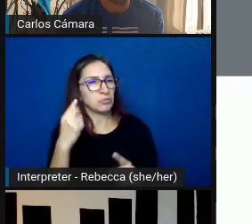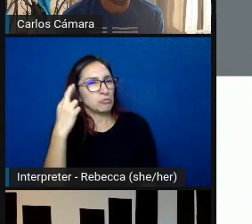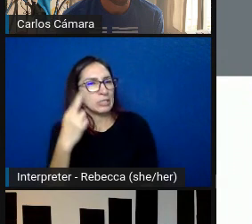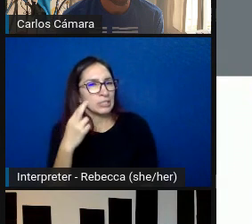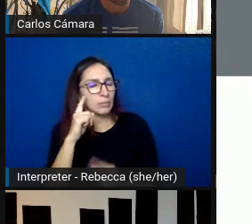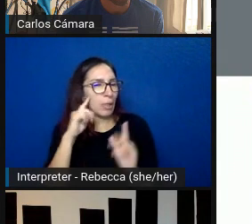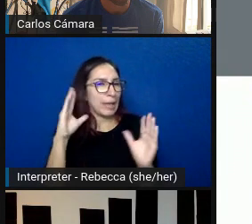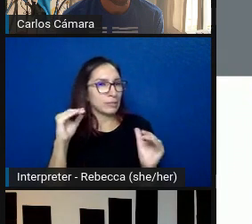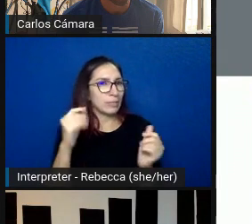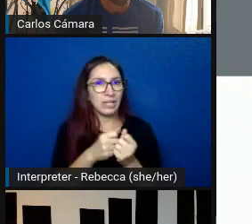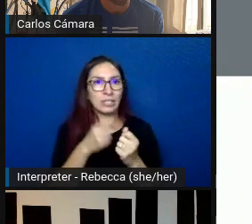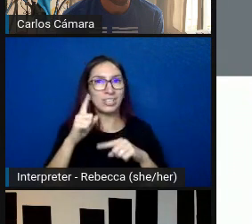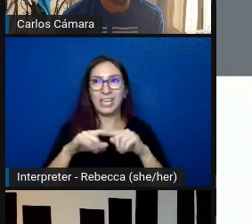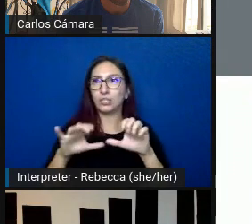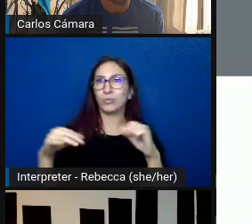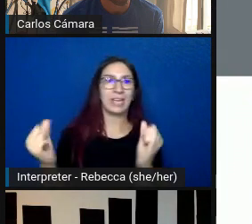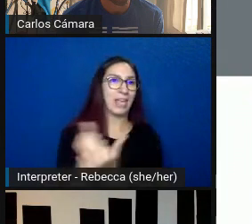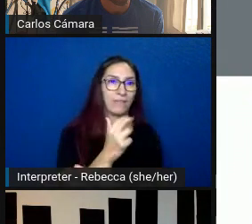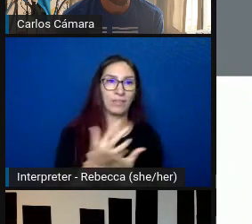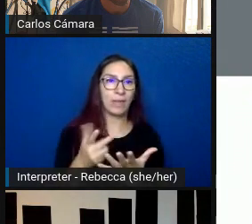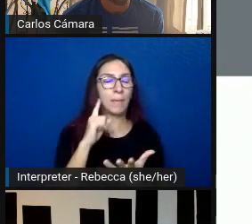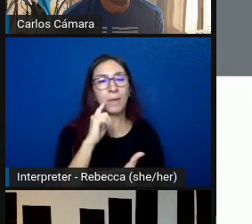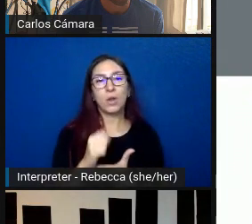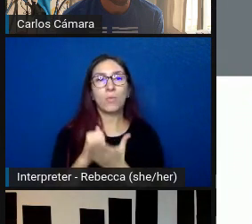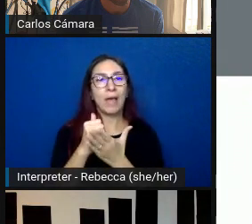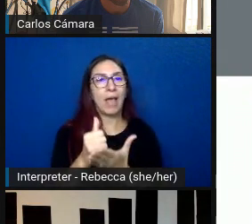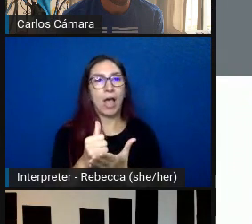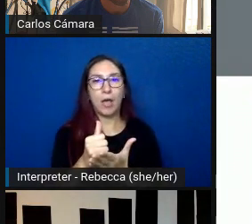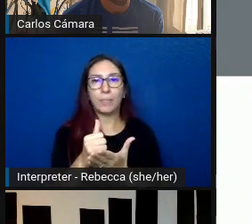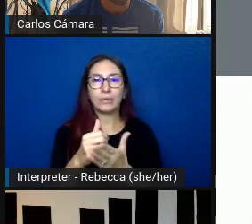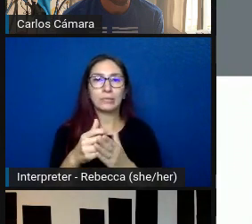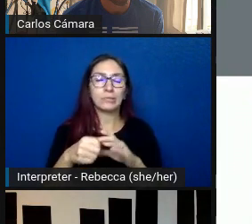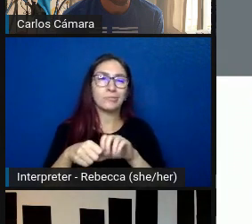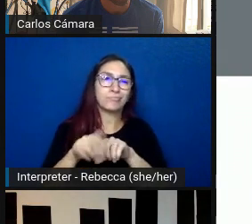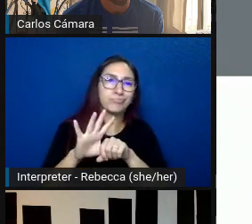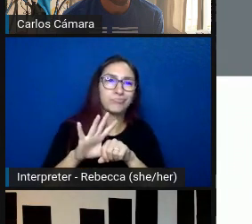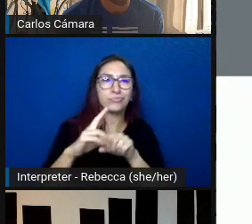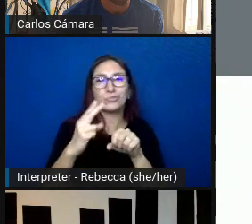It helps you or non-savvy users to not take users